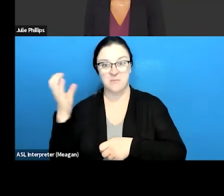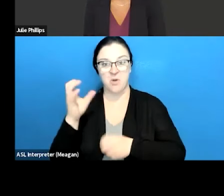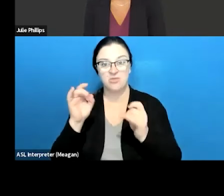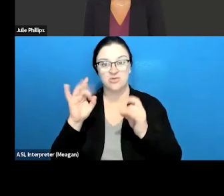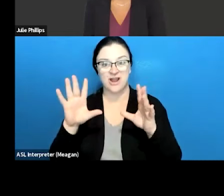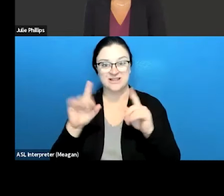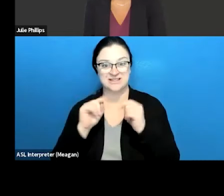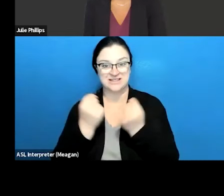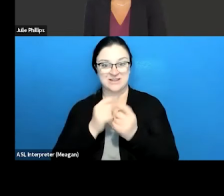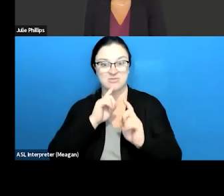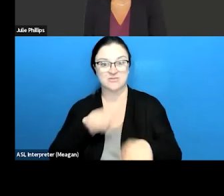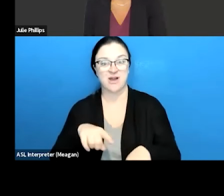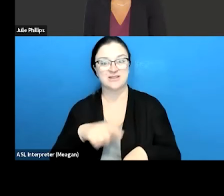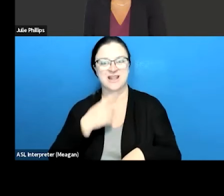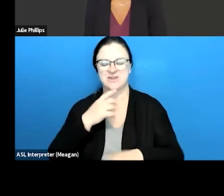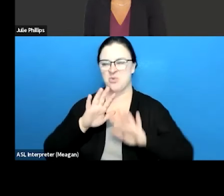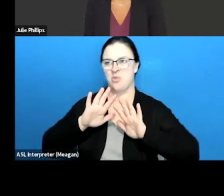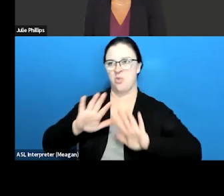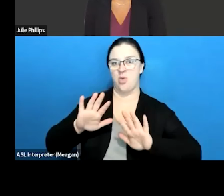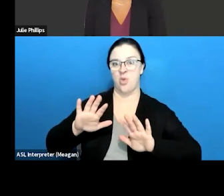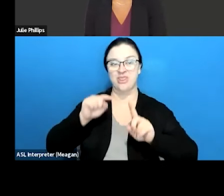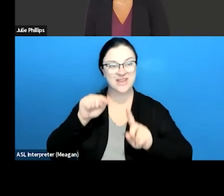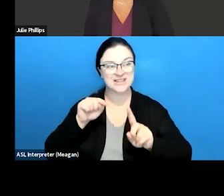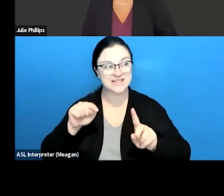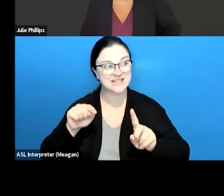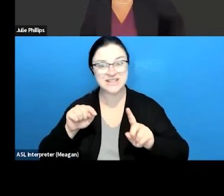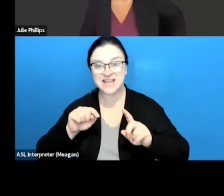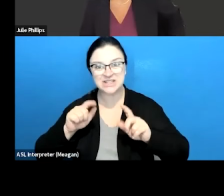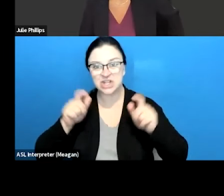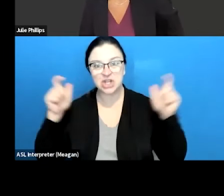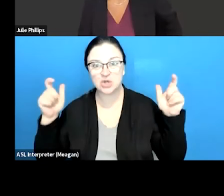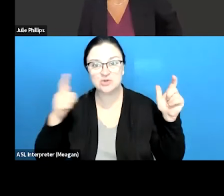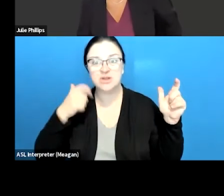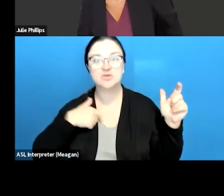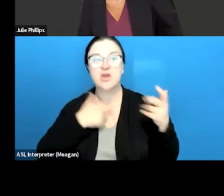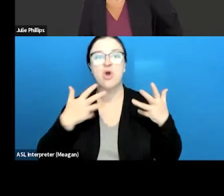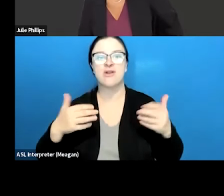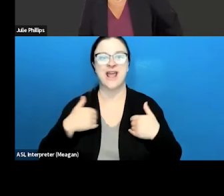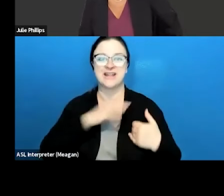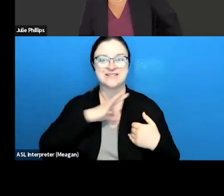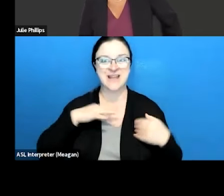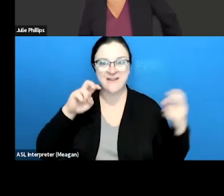I was like, oh whoa, this is huge. 'Cause we were already having staffing issues in other areas,